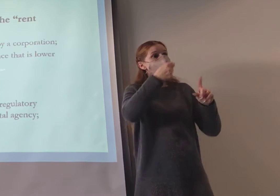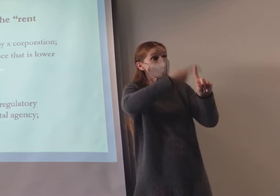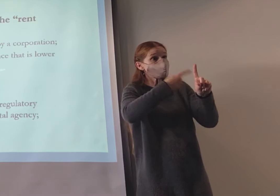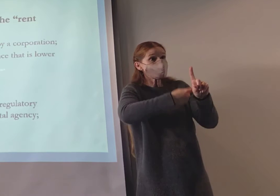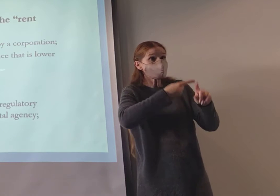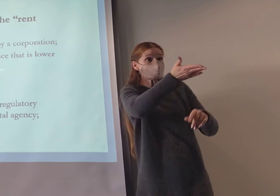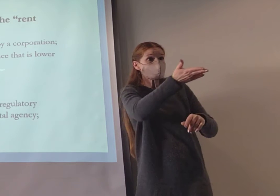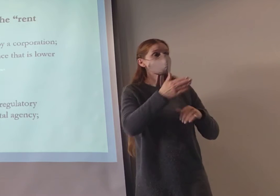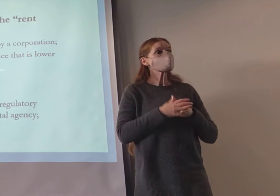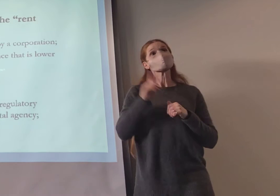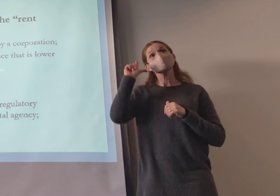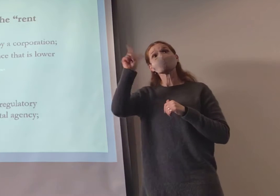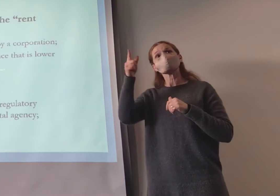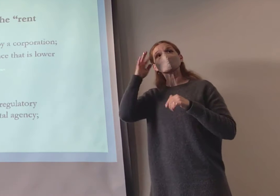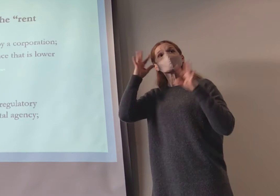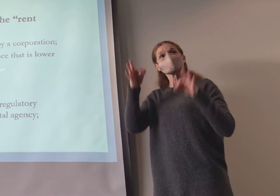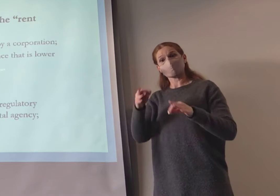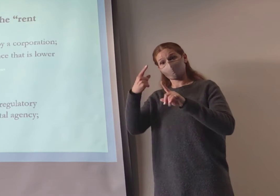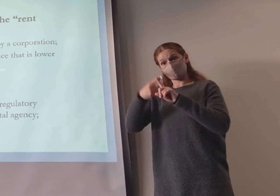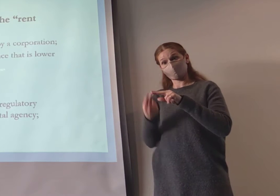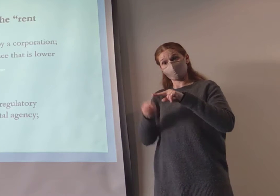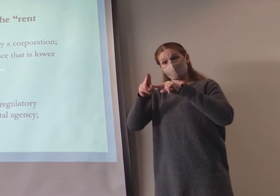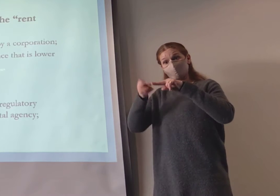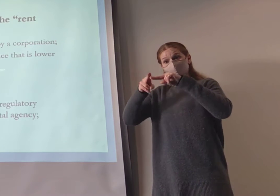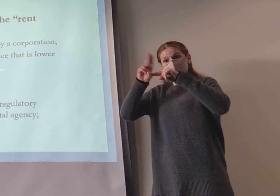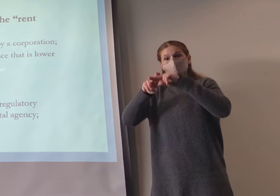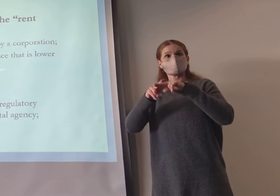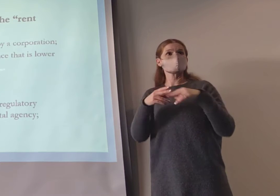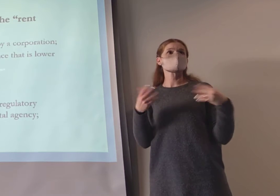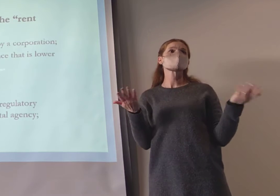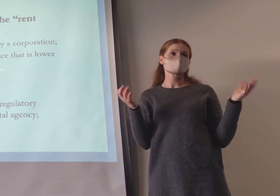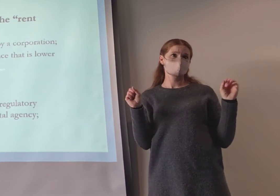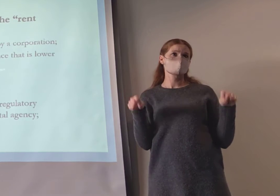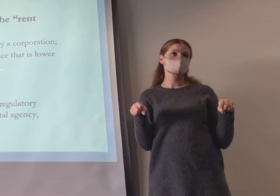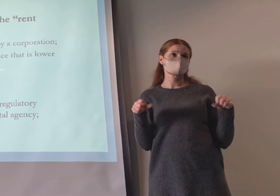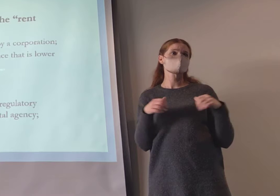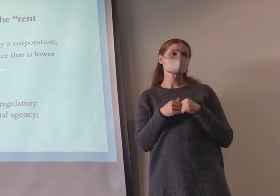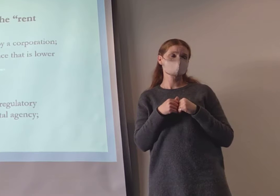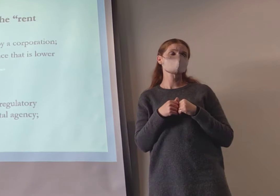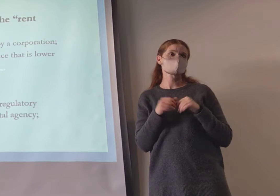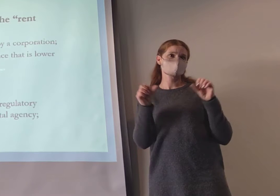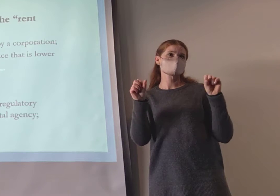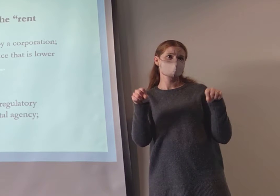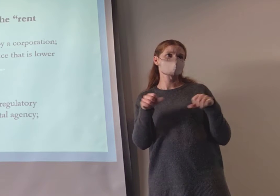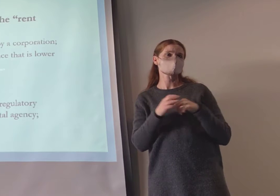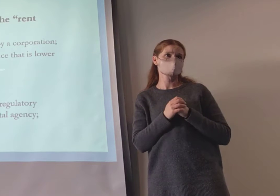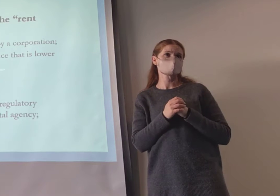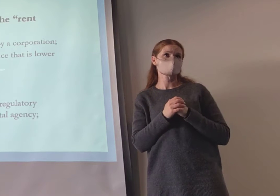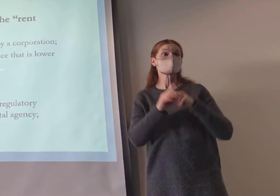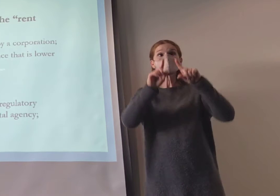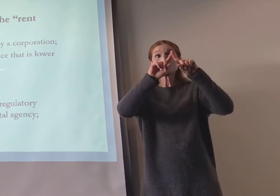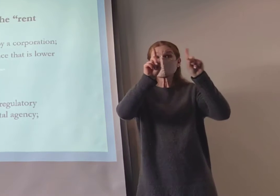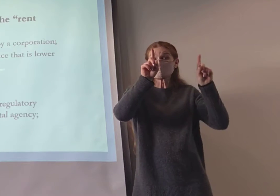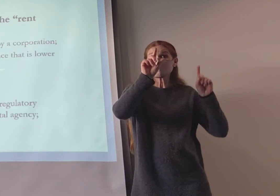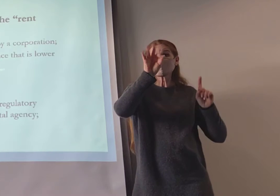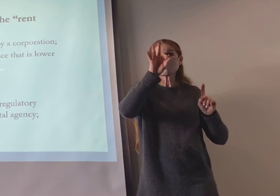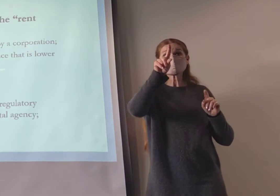A person who lives in a unit that was built within the last 15 years,